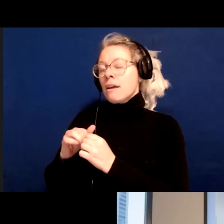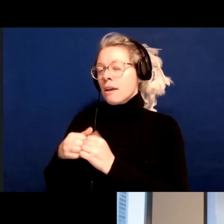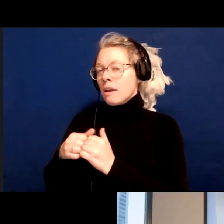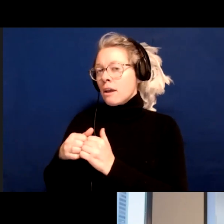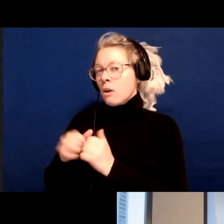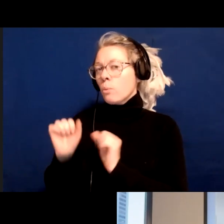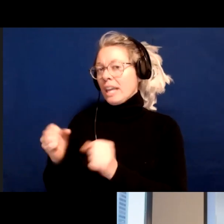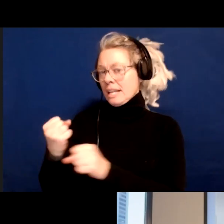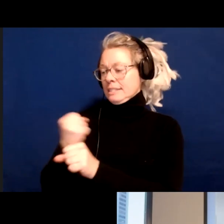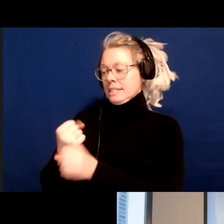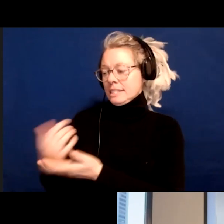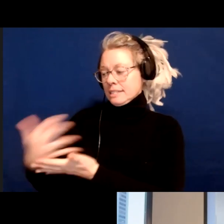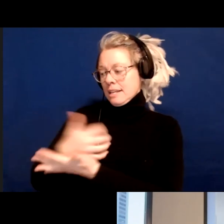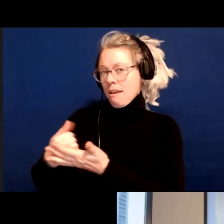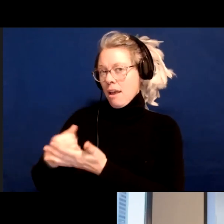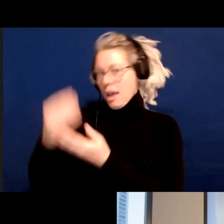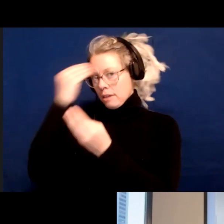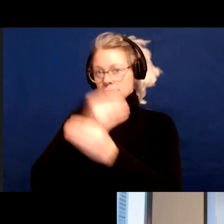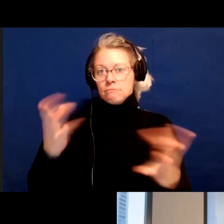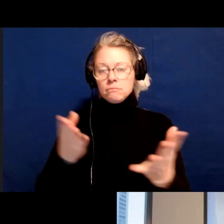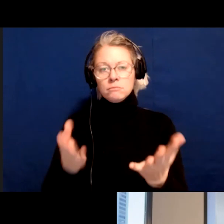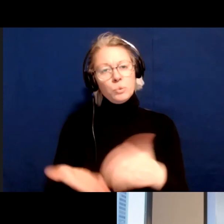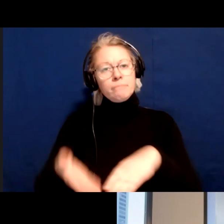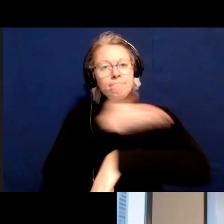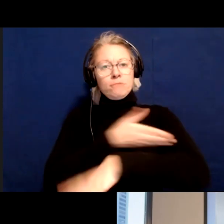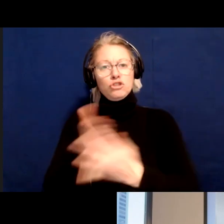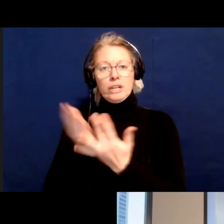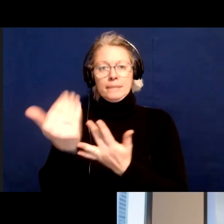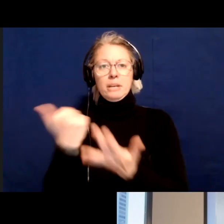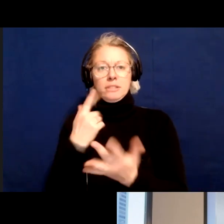data back to the community and be more transparent about things like that. One of the factors